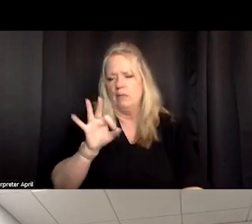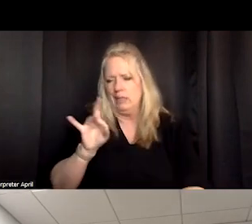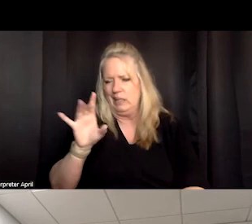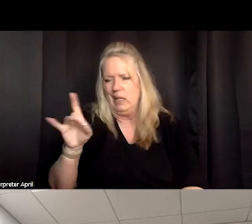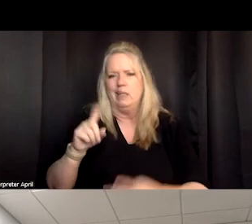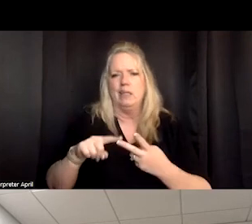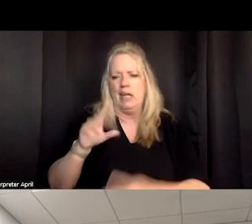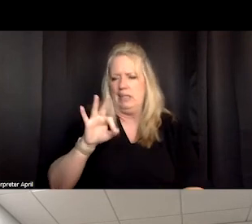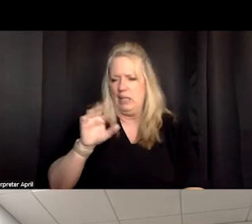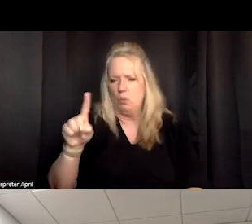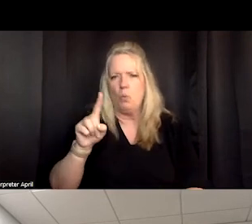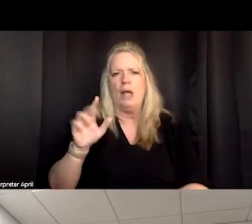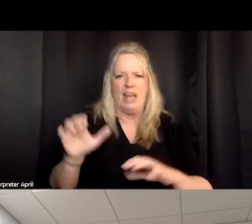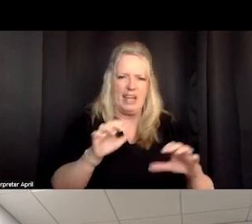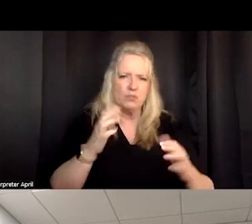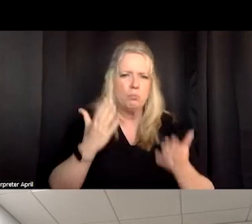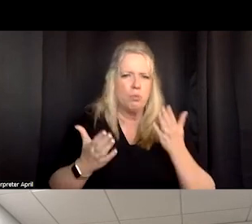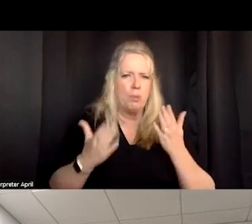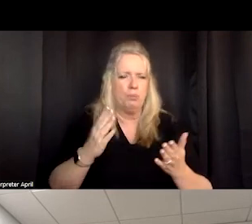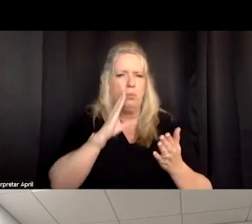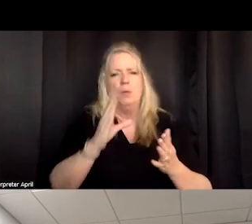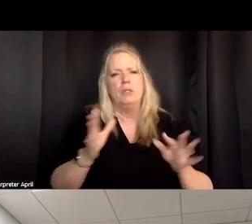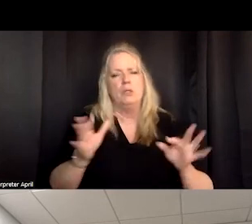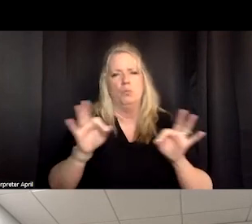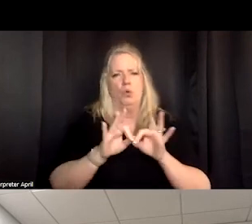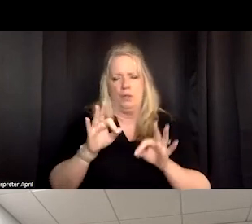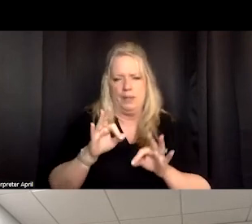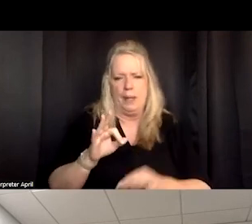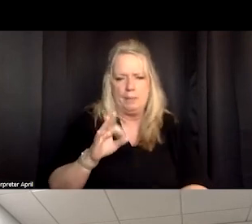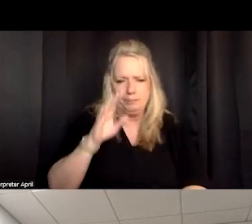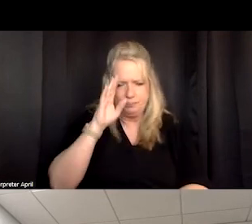ACTIVITY. 988/911 ACTIVITY. WORTH HAVING A FOE COULDED PRESENTATION